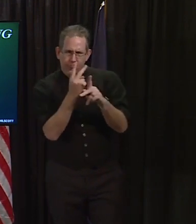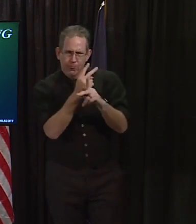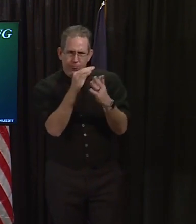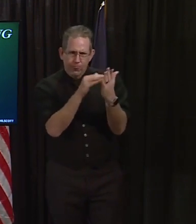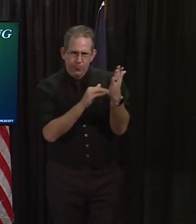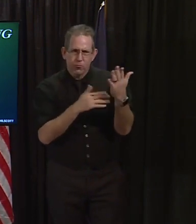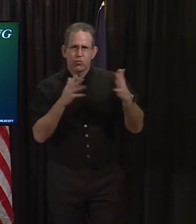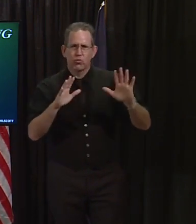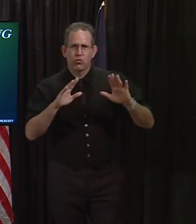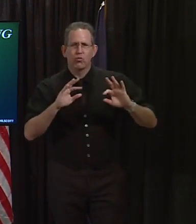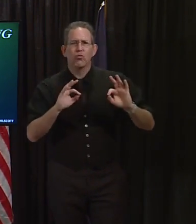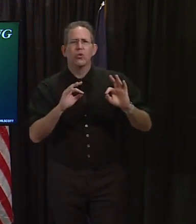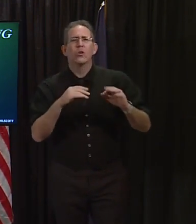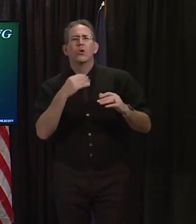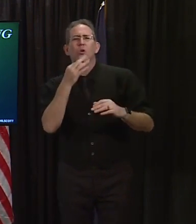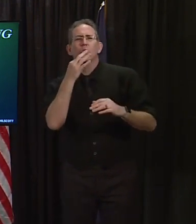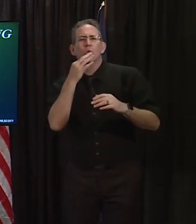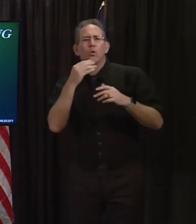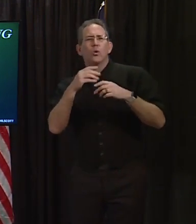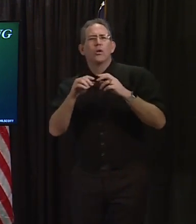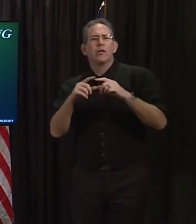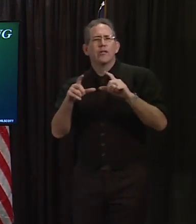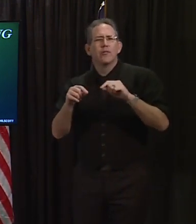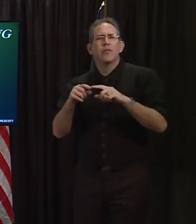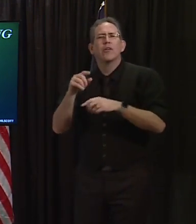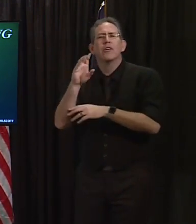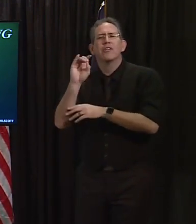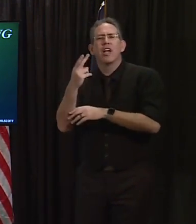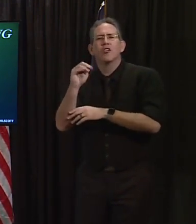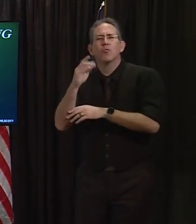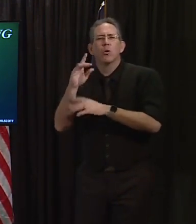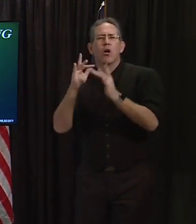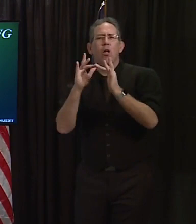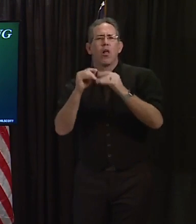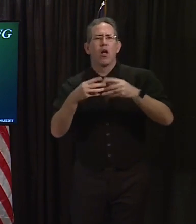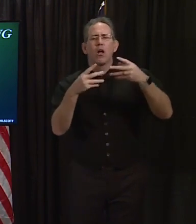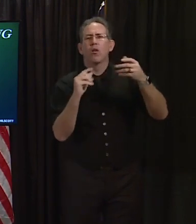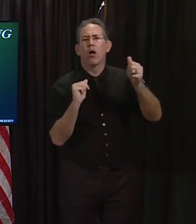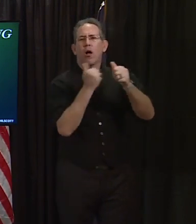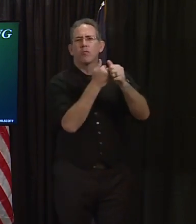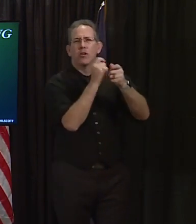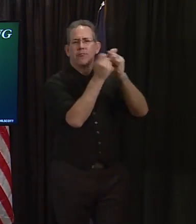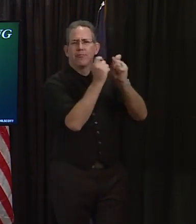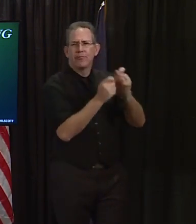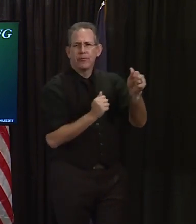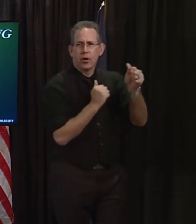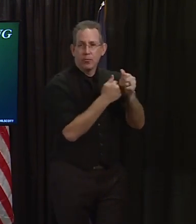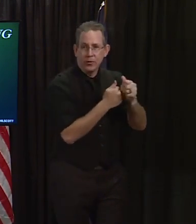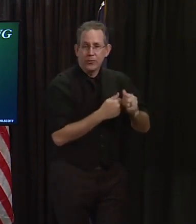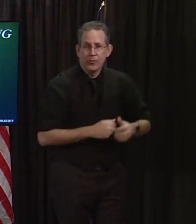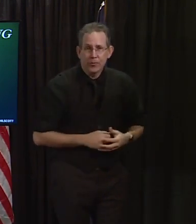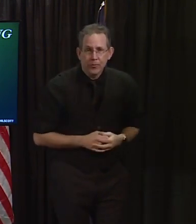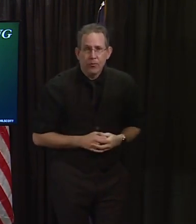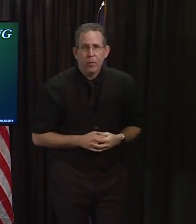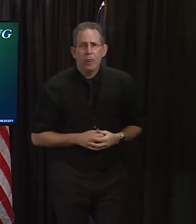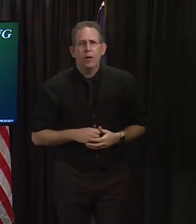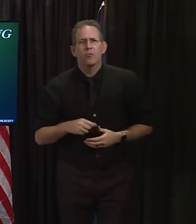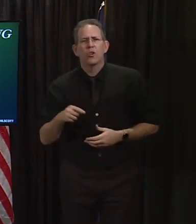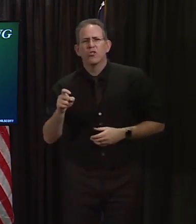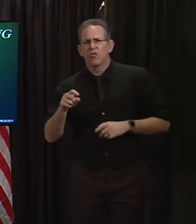will be updated. We anticipate the testing dashboard will be updated um and the numbers will be adjusted on Wednesday.